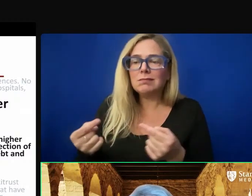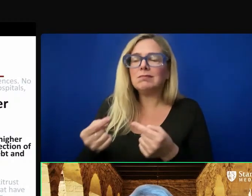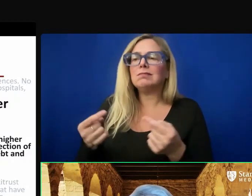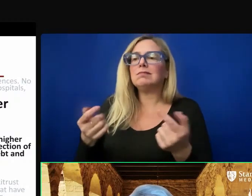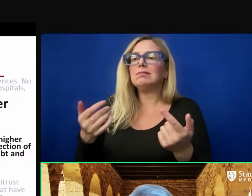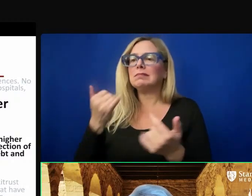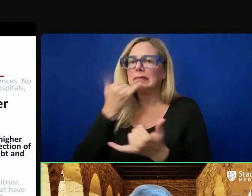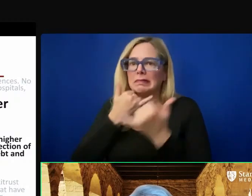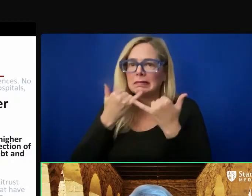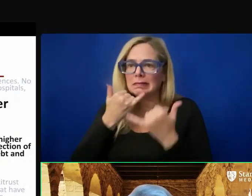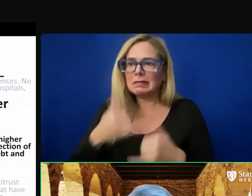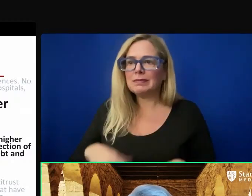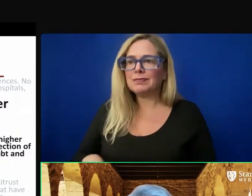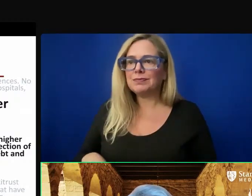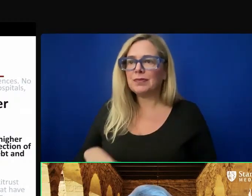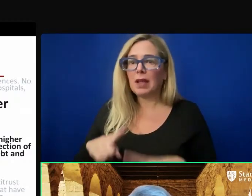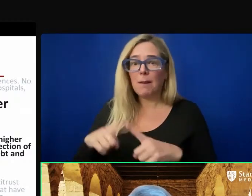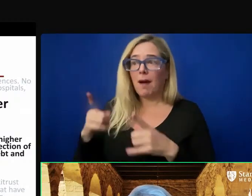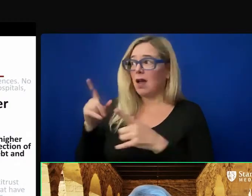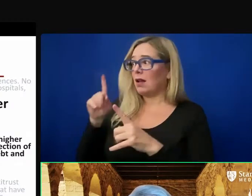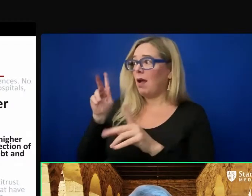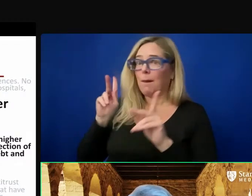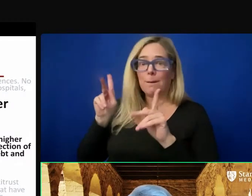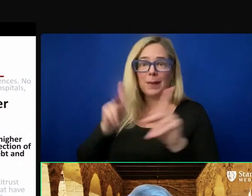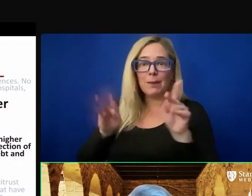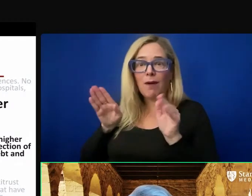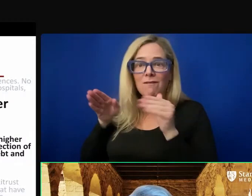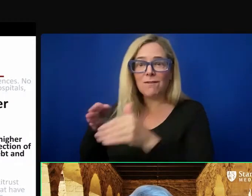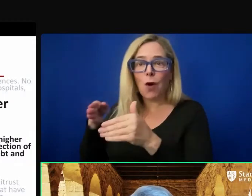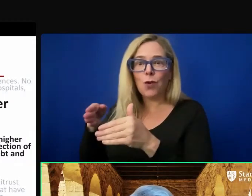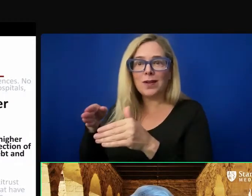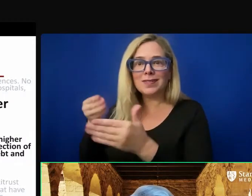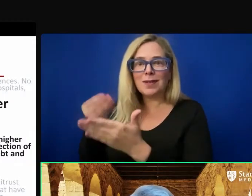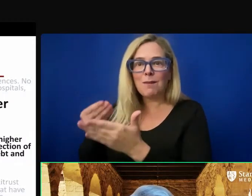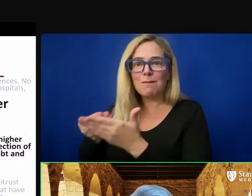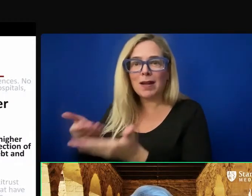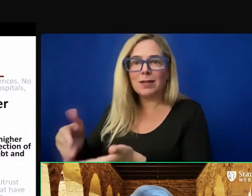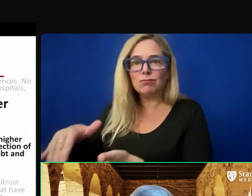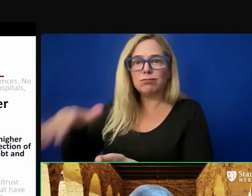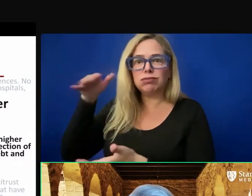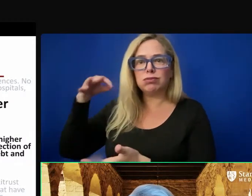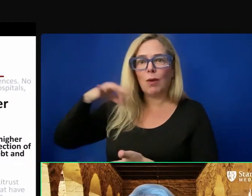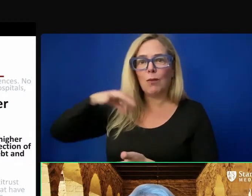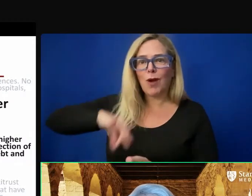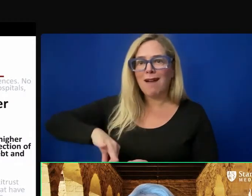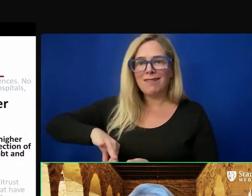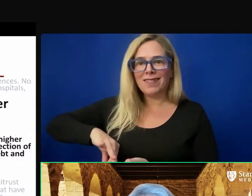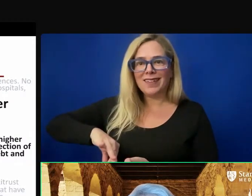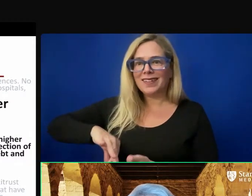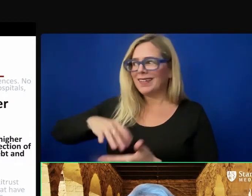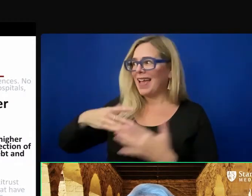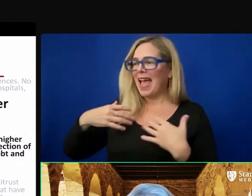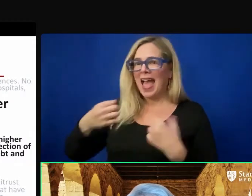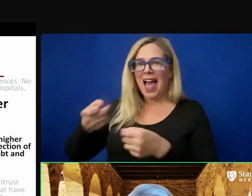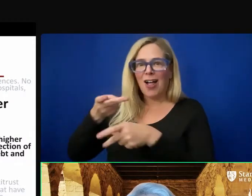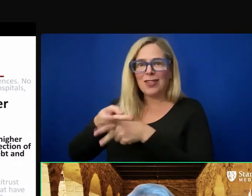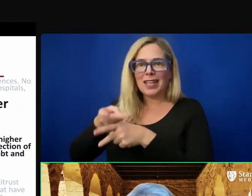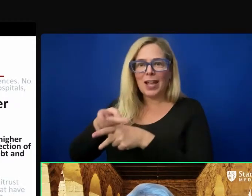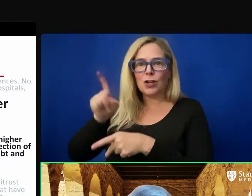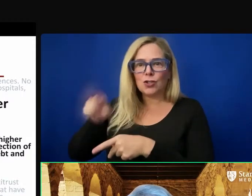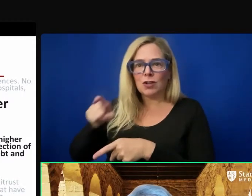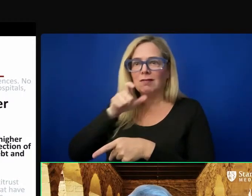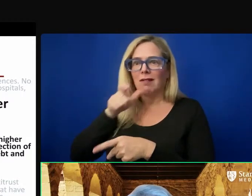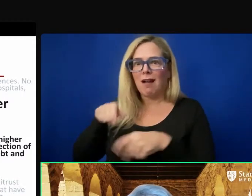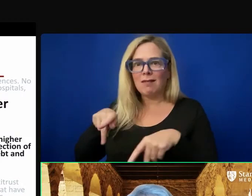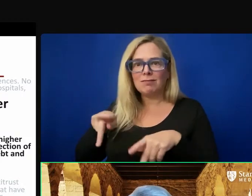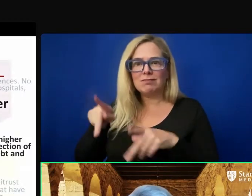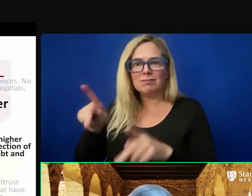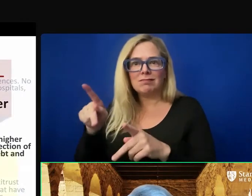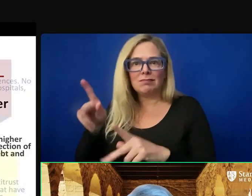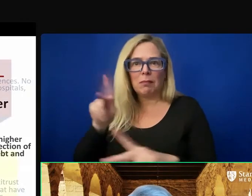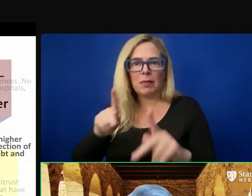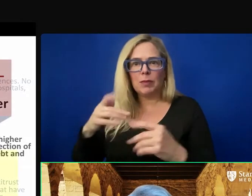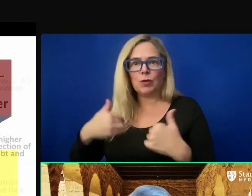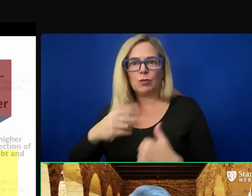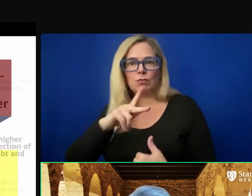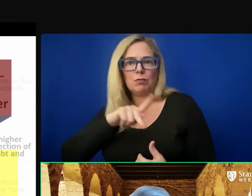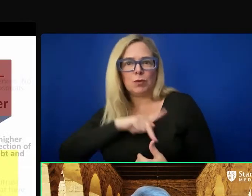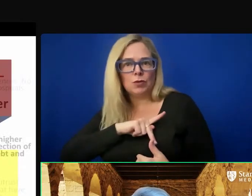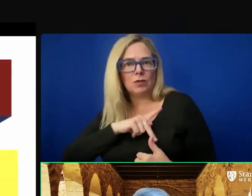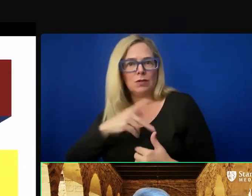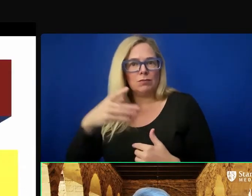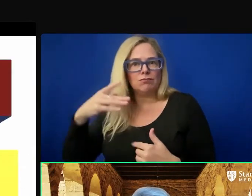both care and health. Health care should not be an engine for excessive private gain. The